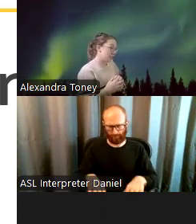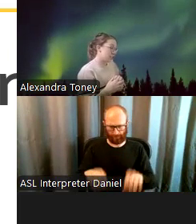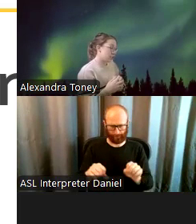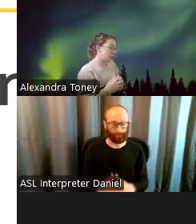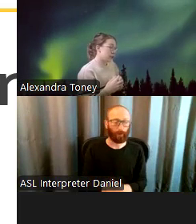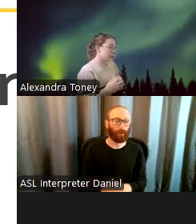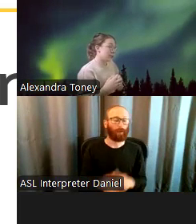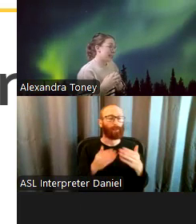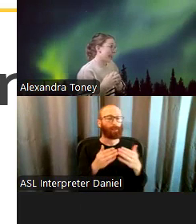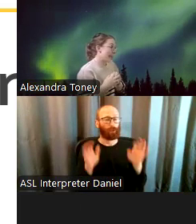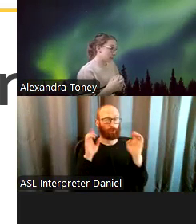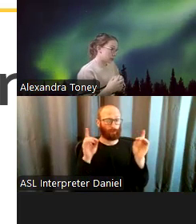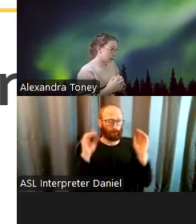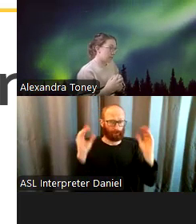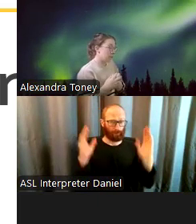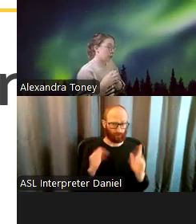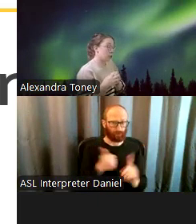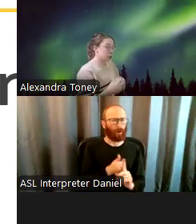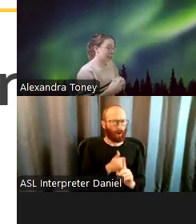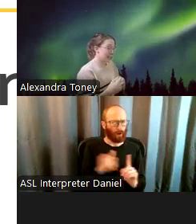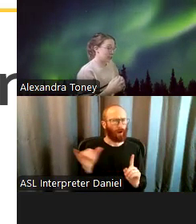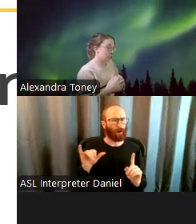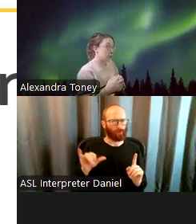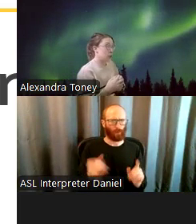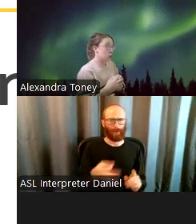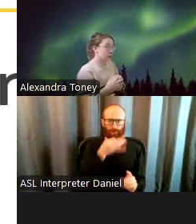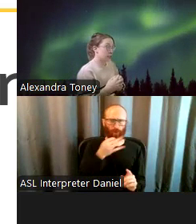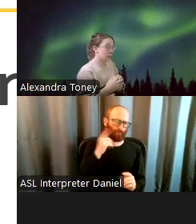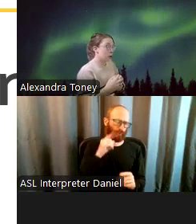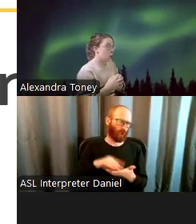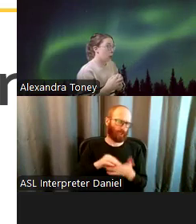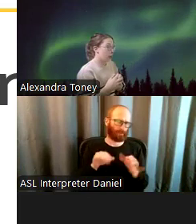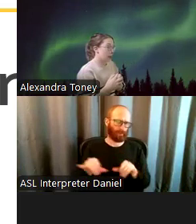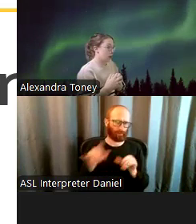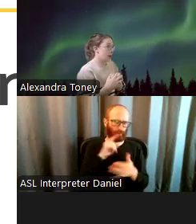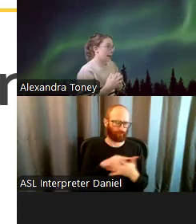teachers are also the experts for the learning standards for the courses where they are